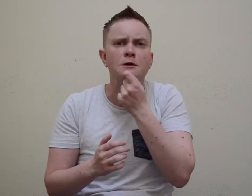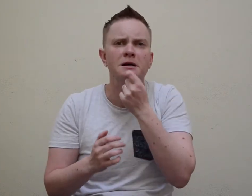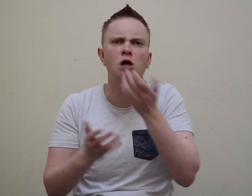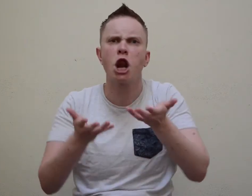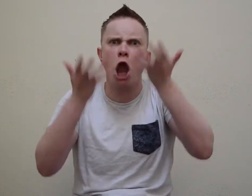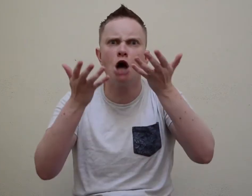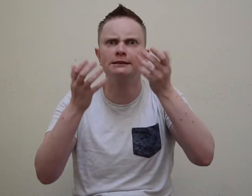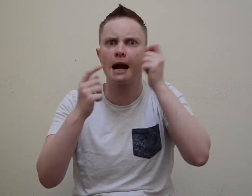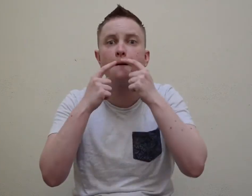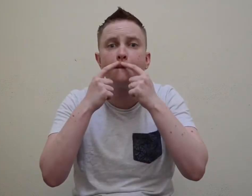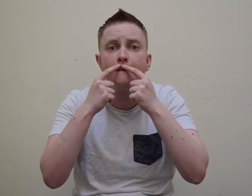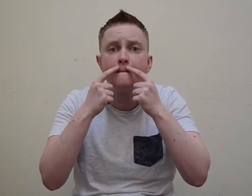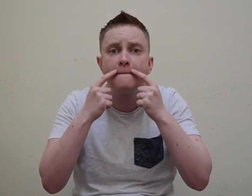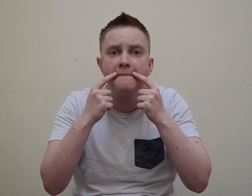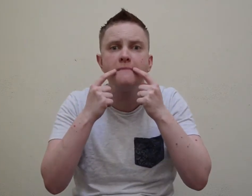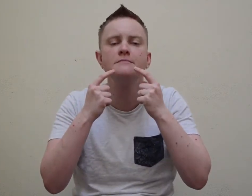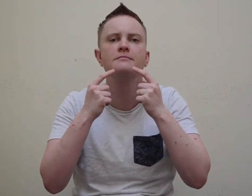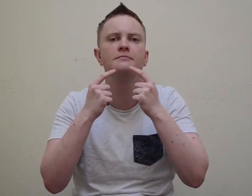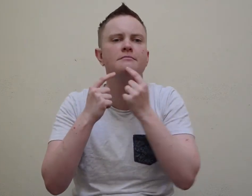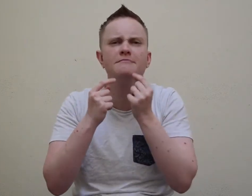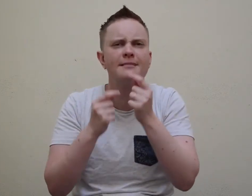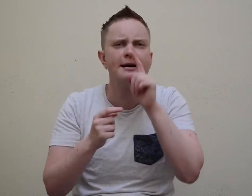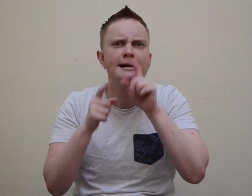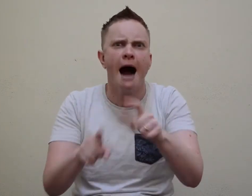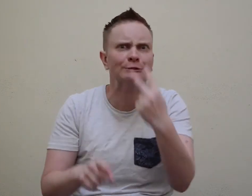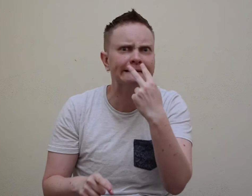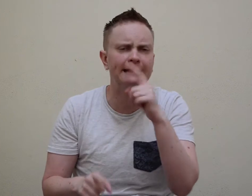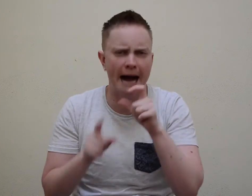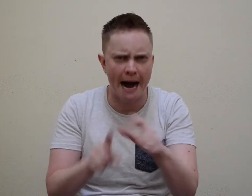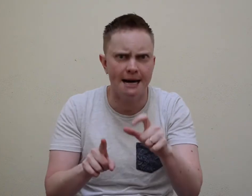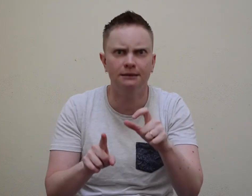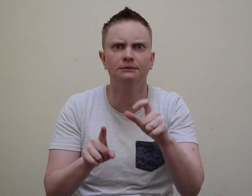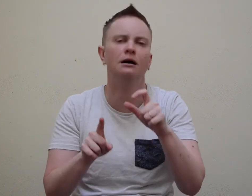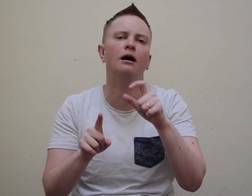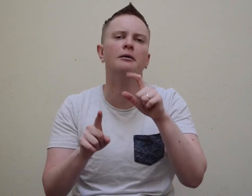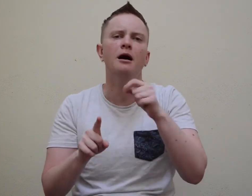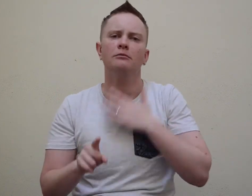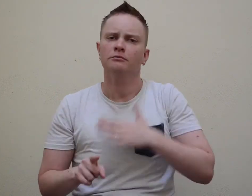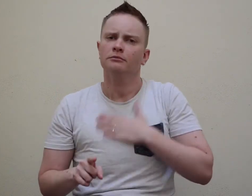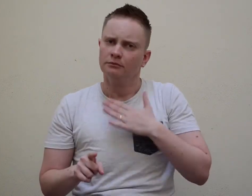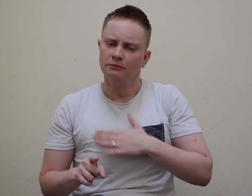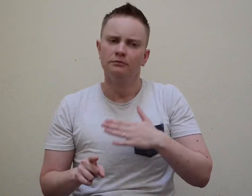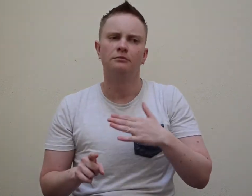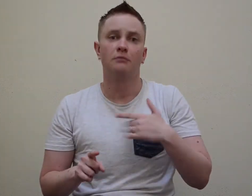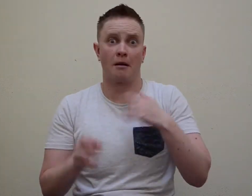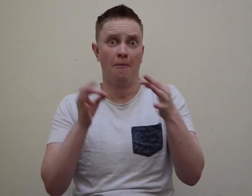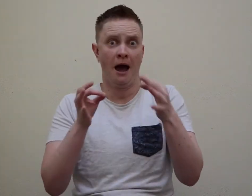a bit of sort of light hair around my face. A bit hard to see, but you need to be patient.